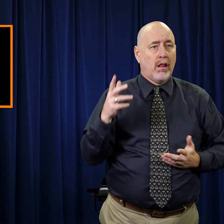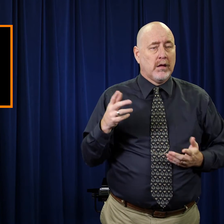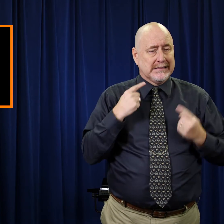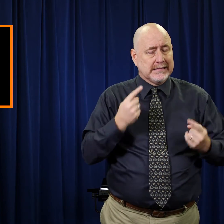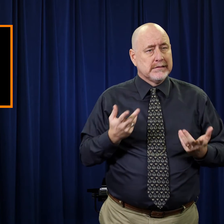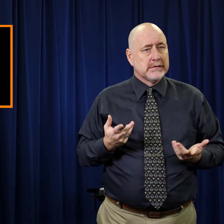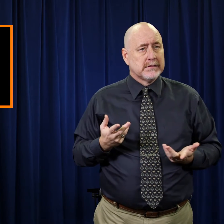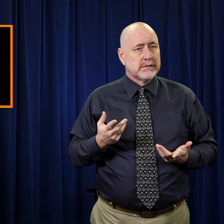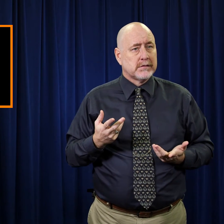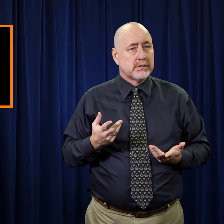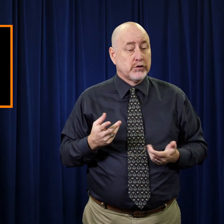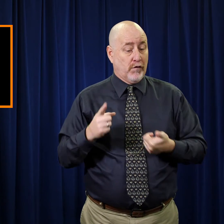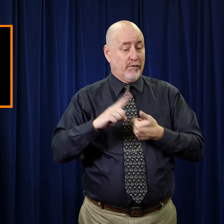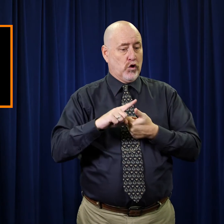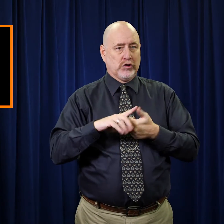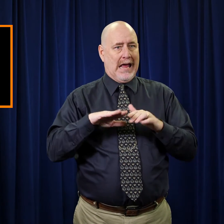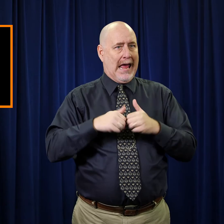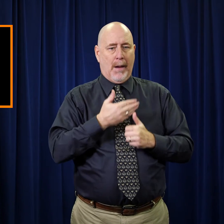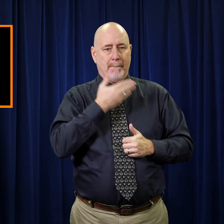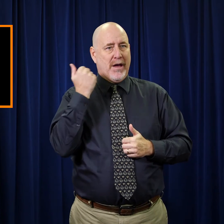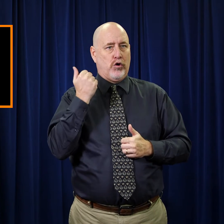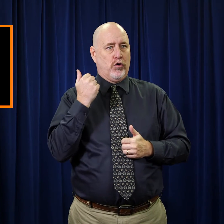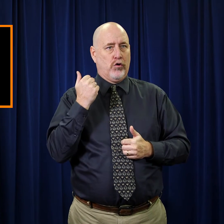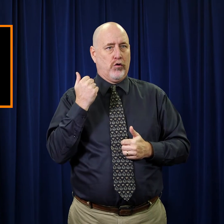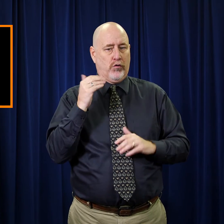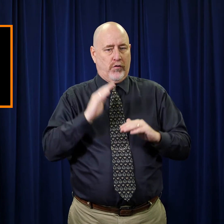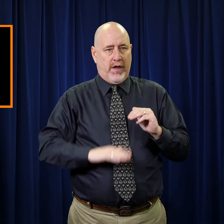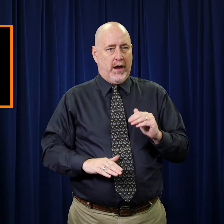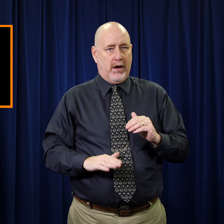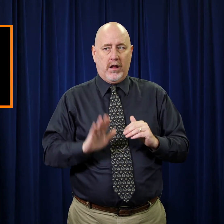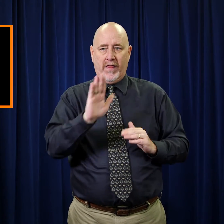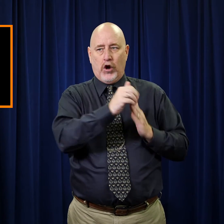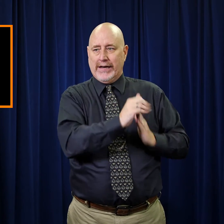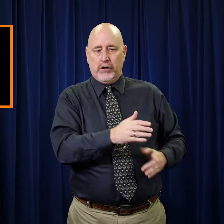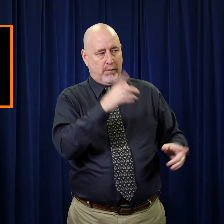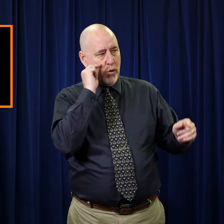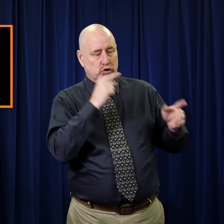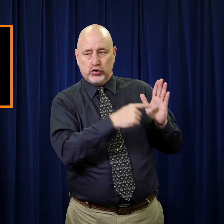against Him and they sinned. First, how better to do that than with their leader